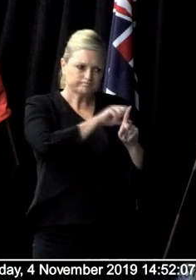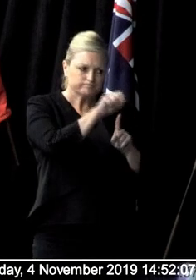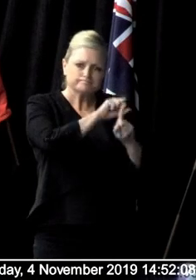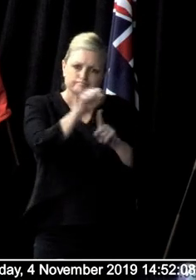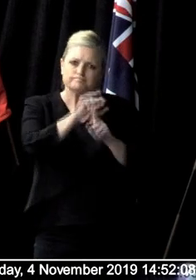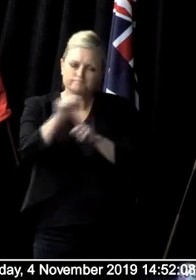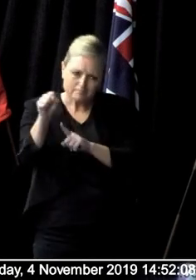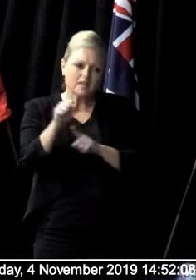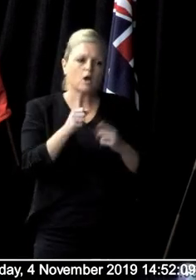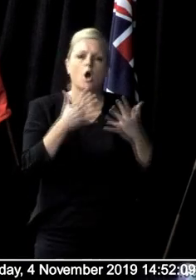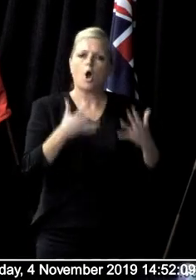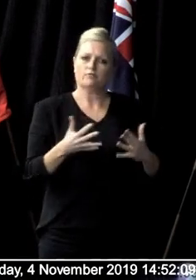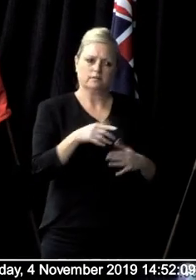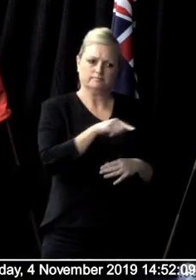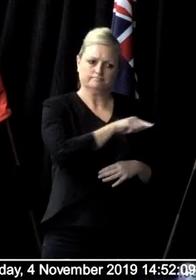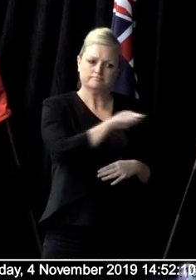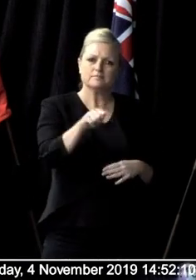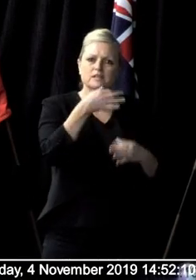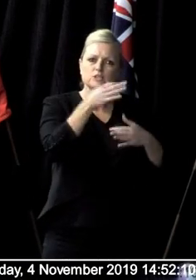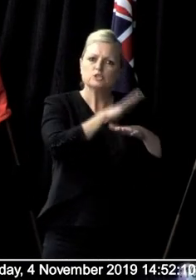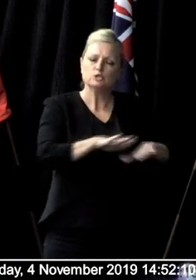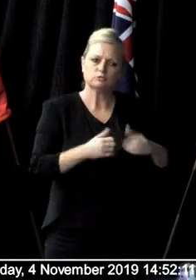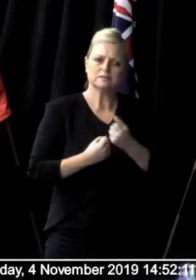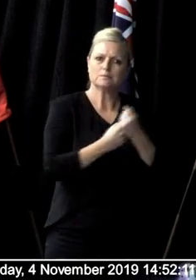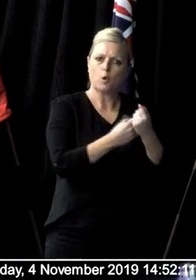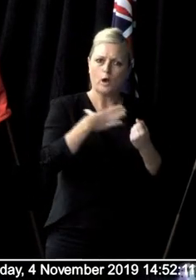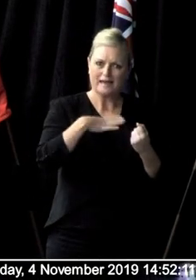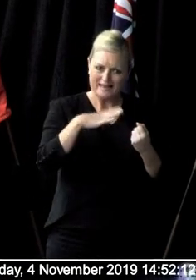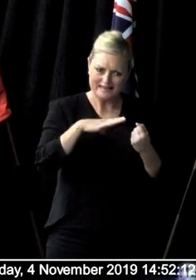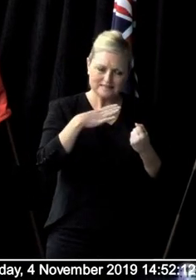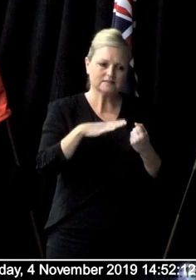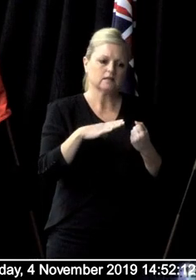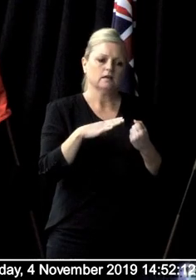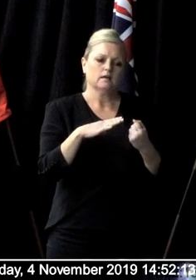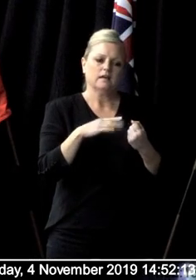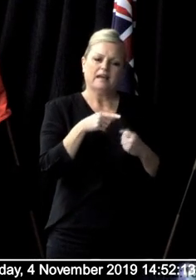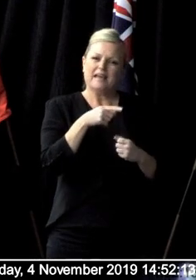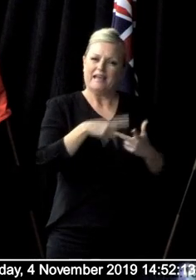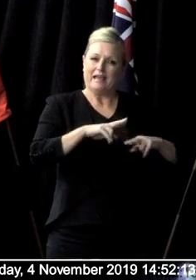needs, their need to belong, is, you know, ignored.